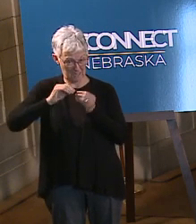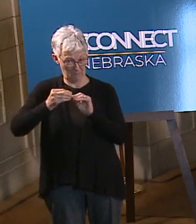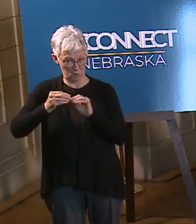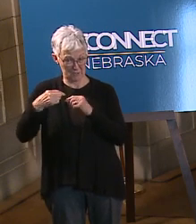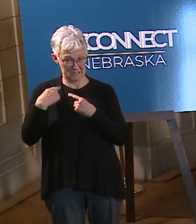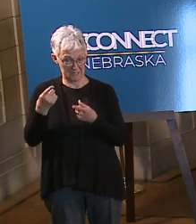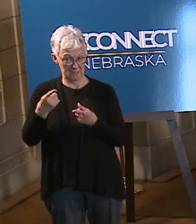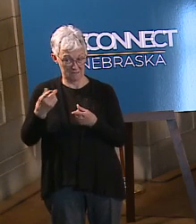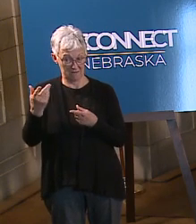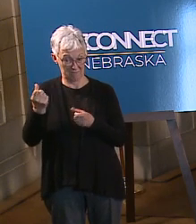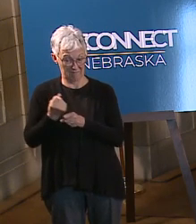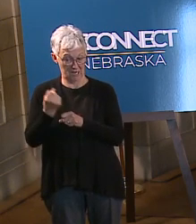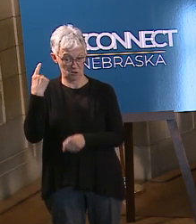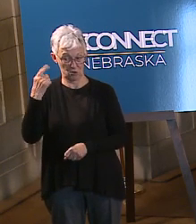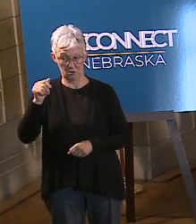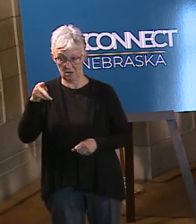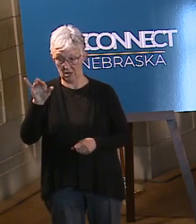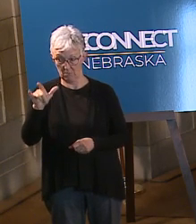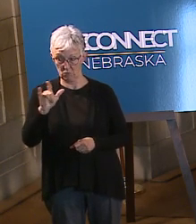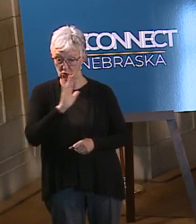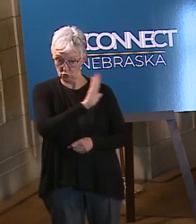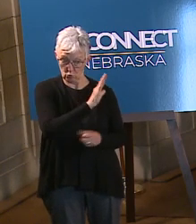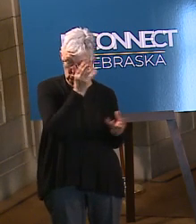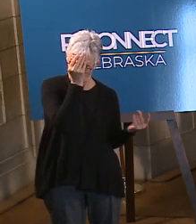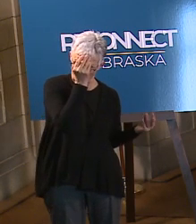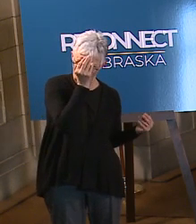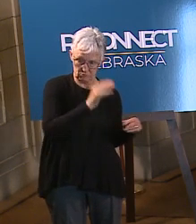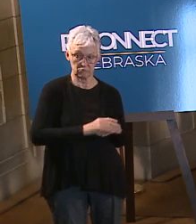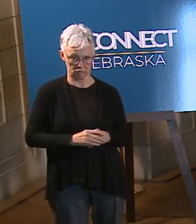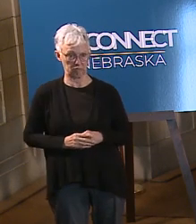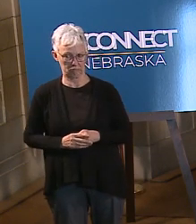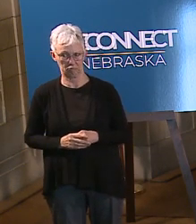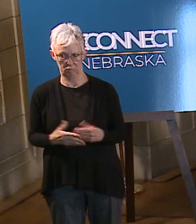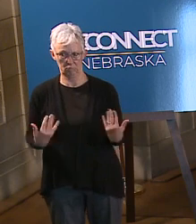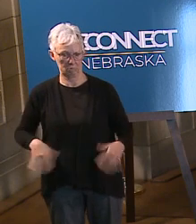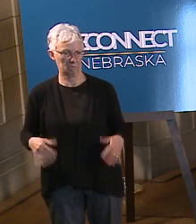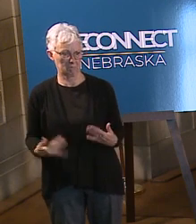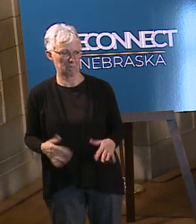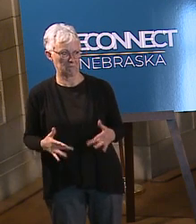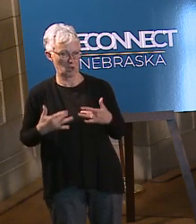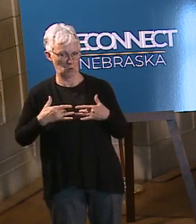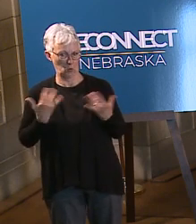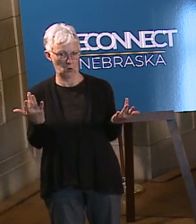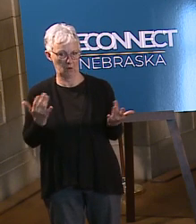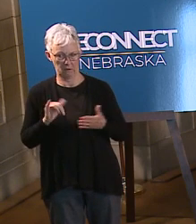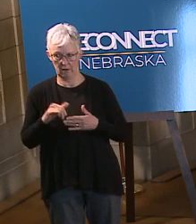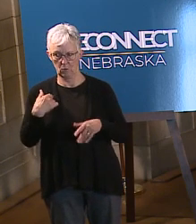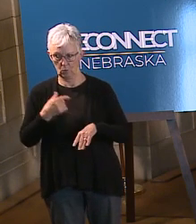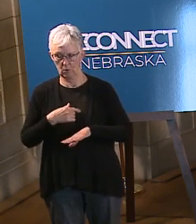COVID WEEK ENDING SATURDAY ACCORDING TO THE C.D.C. DATA, LOWEST FIGURE SINCE APRIL. WHAT ARE YOUR THOUGHTS ABOUT